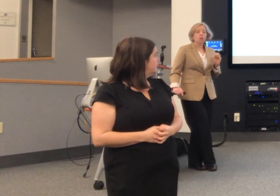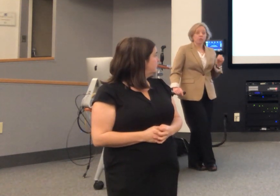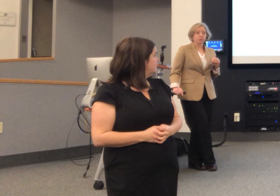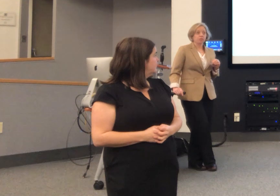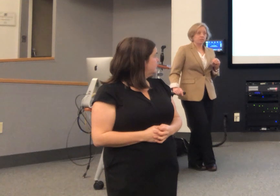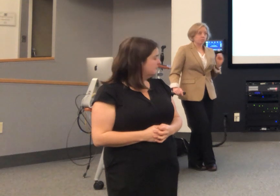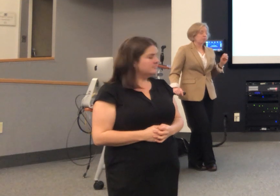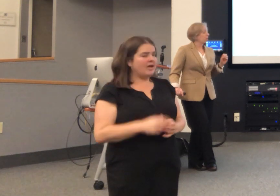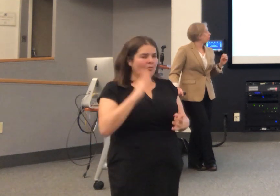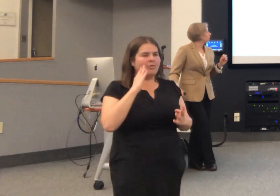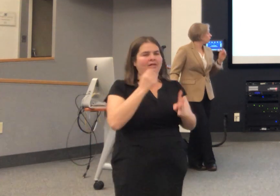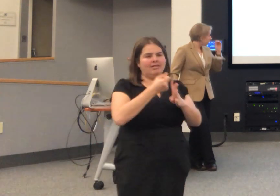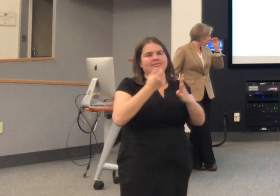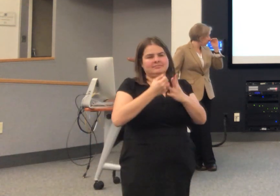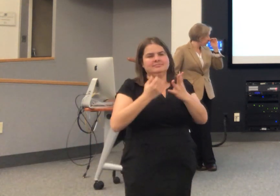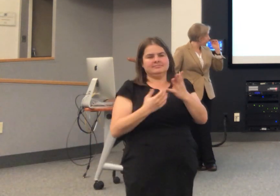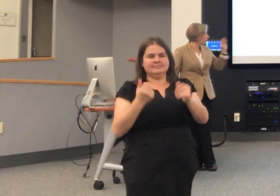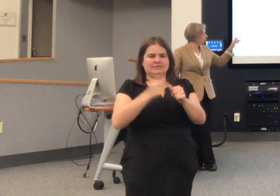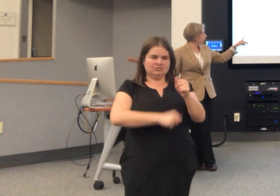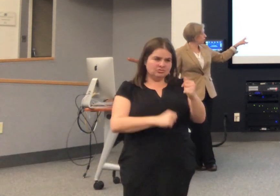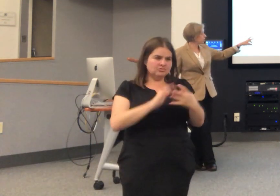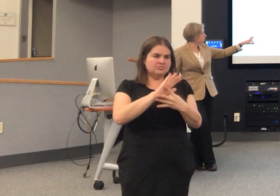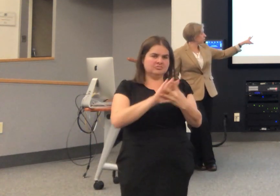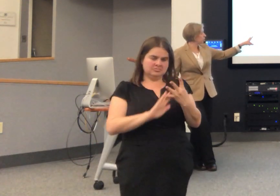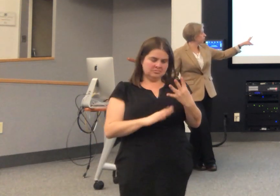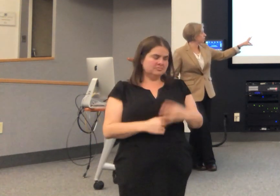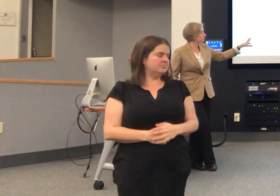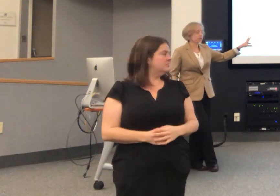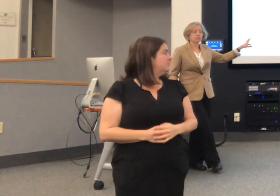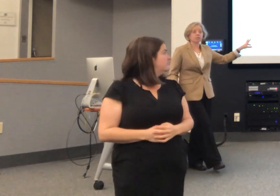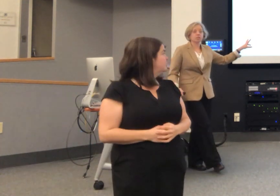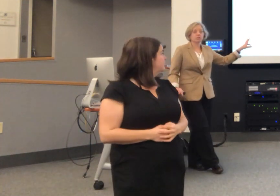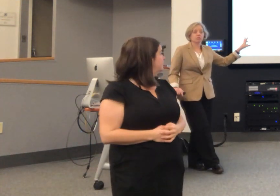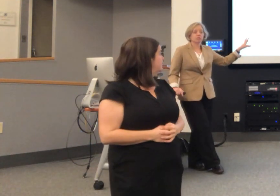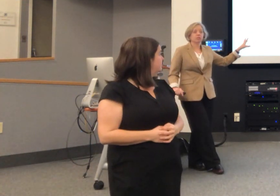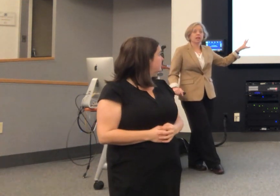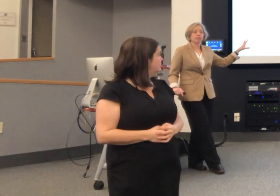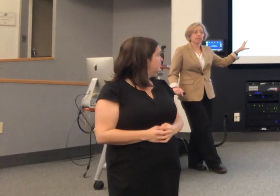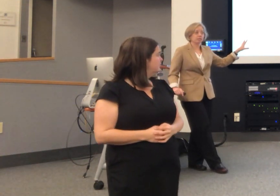And we'll walk through these one by one. But I wanted to show you this. This here is sort of a classic example